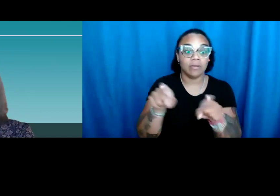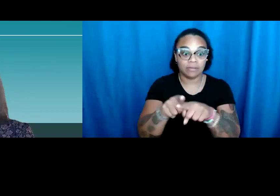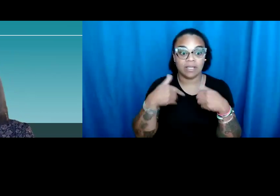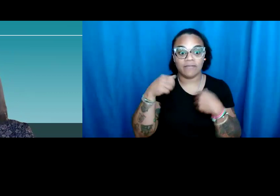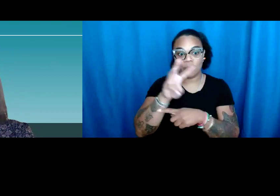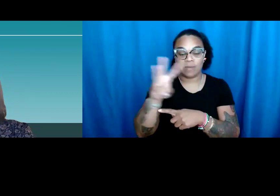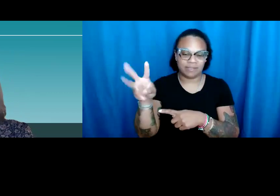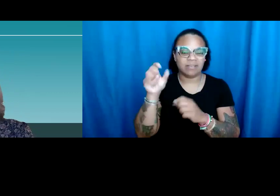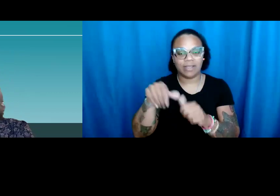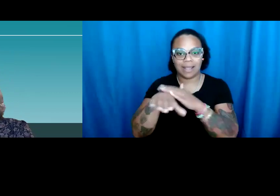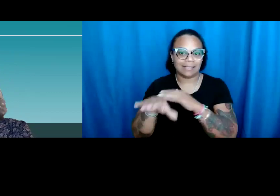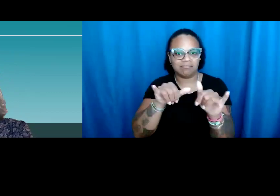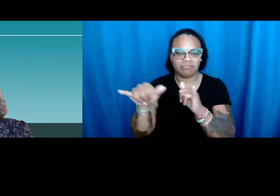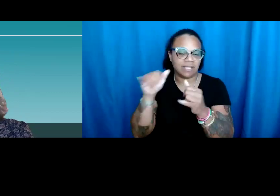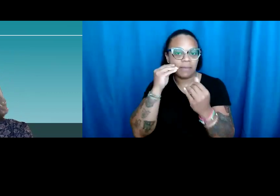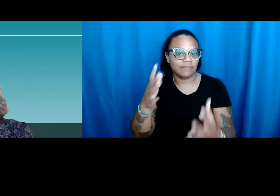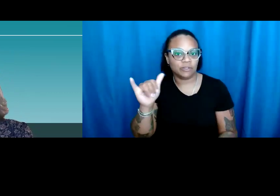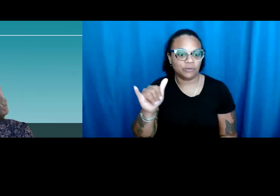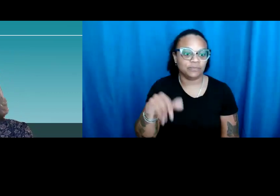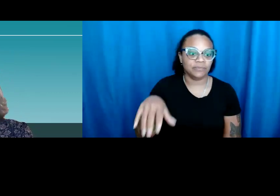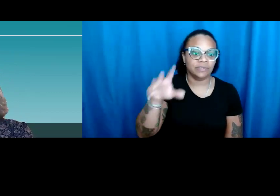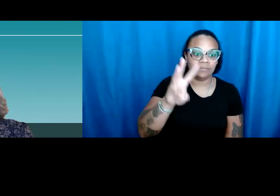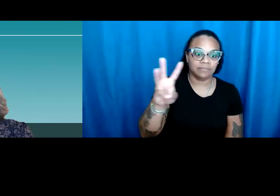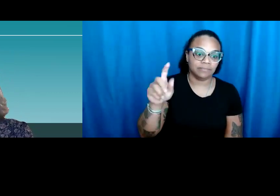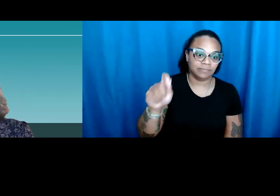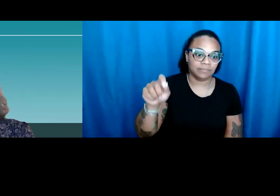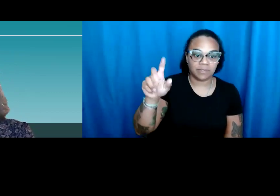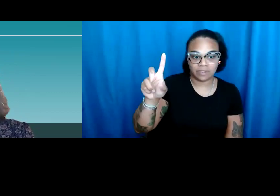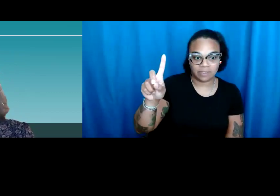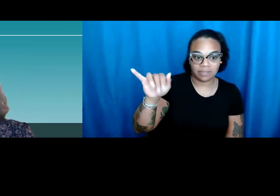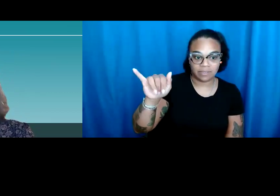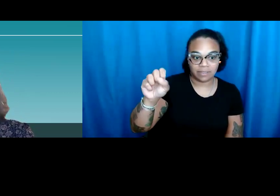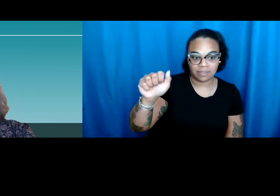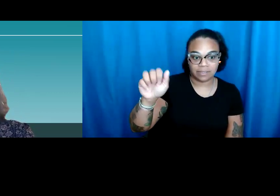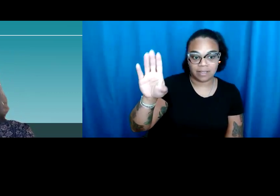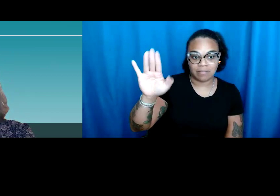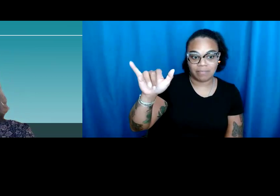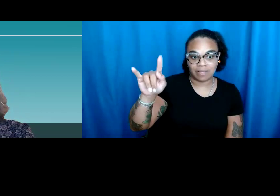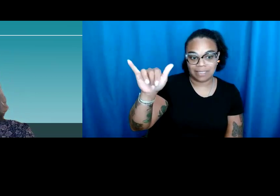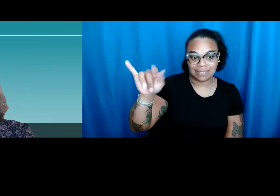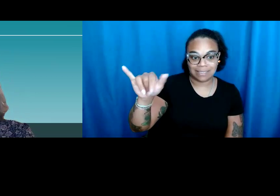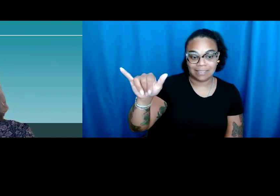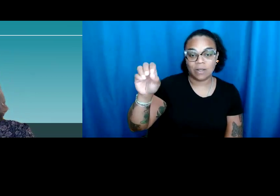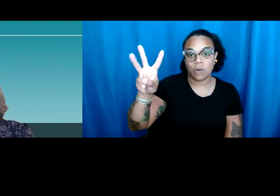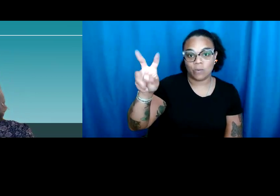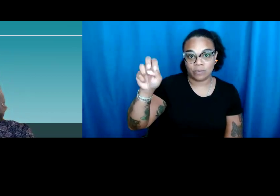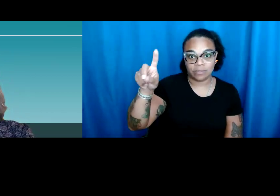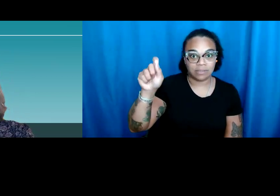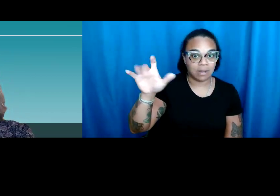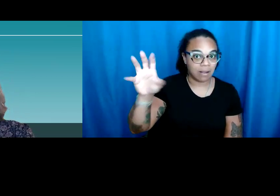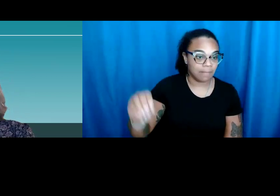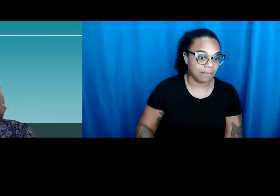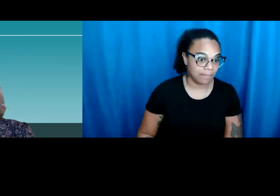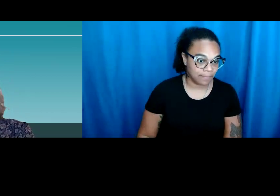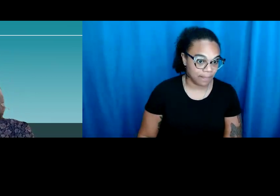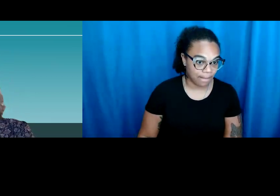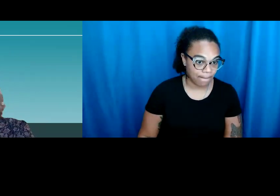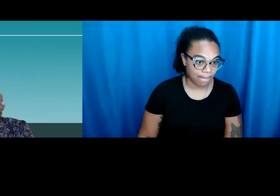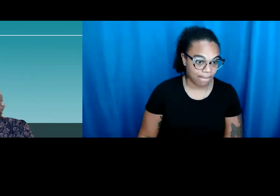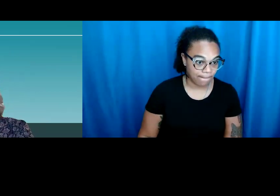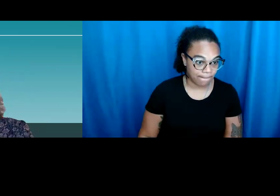where you can access it which is www.disabilityowned.com.